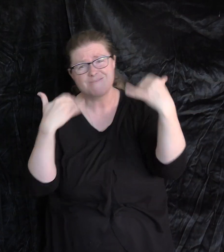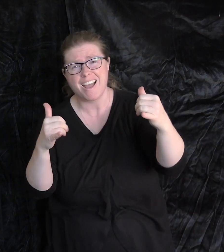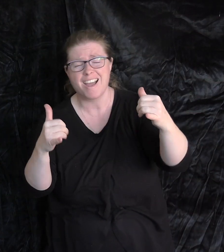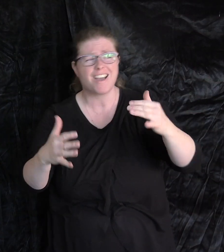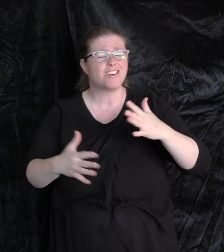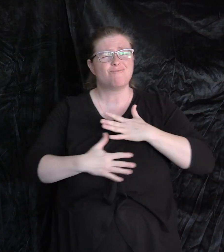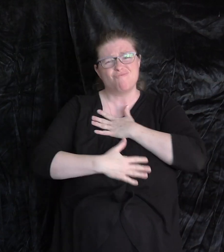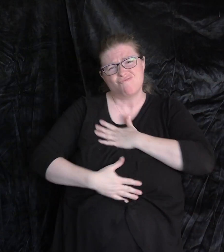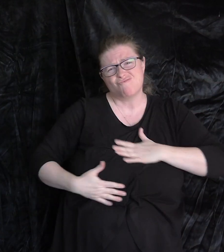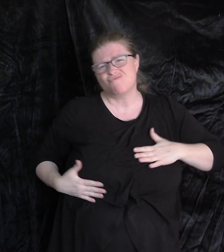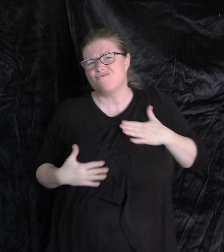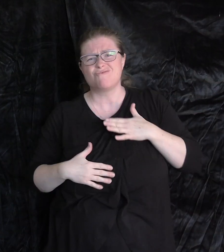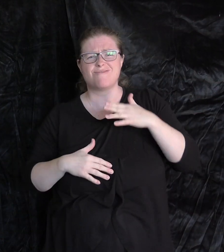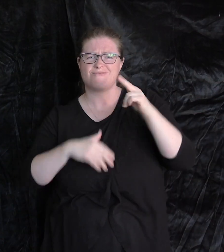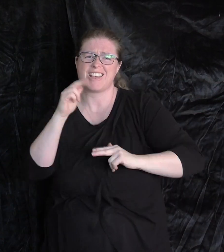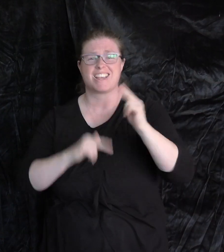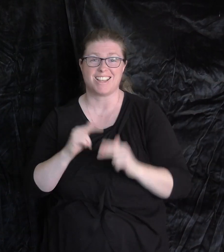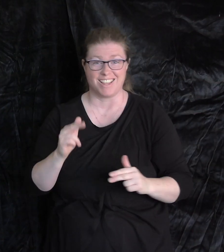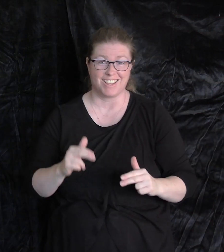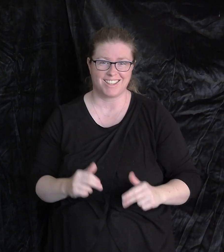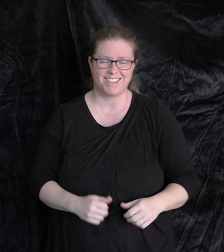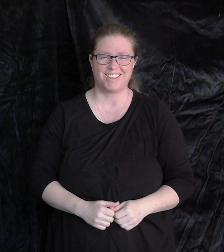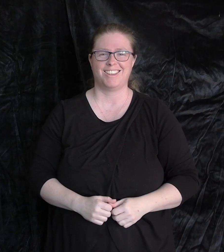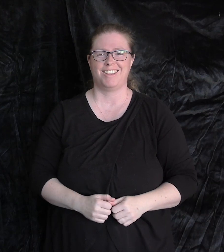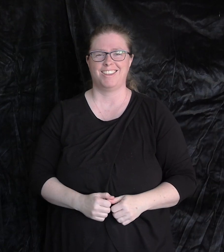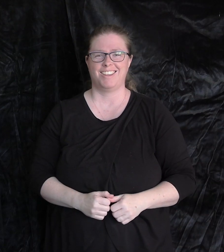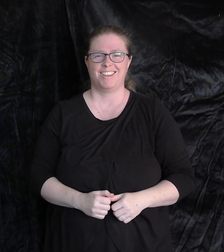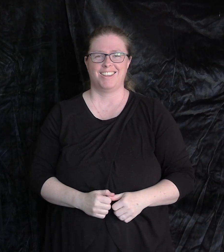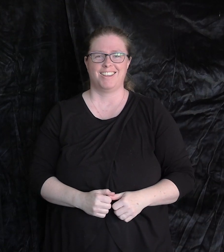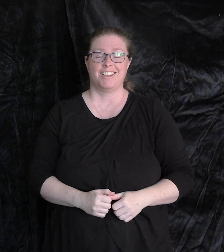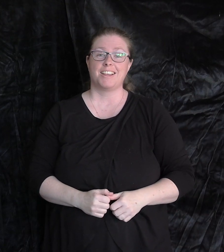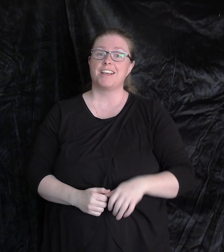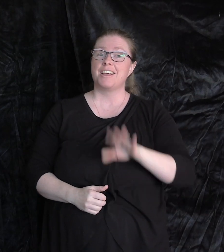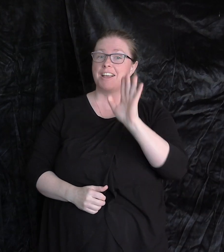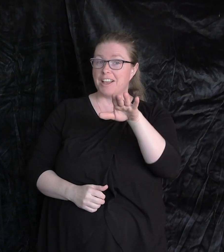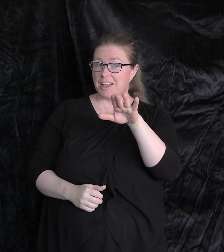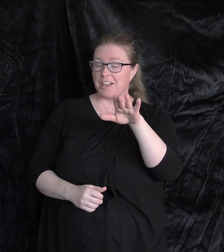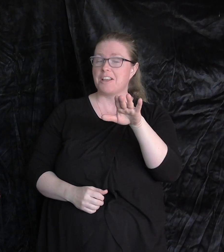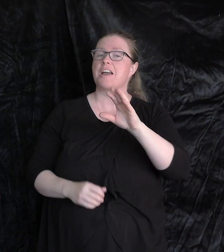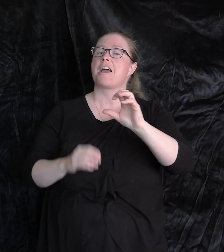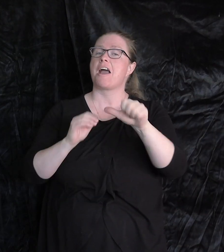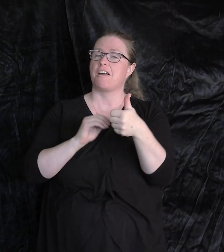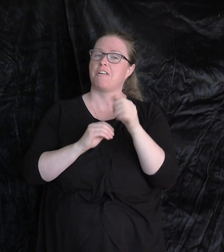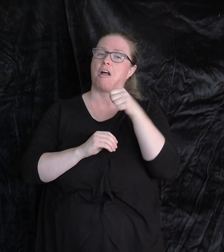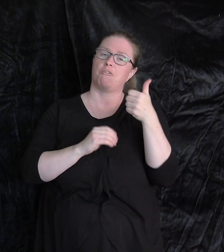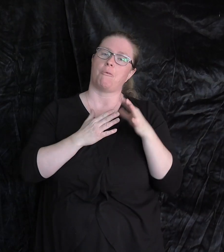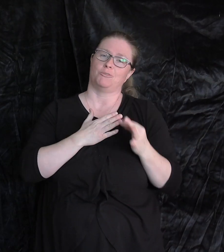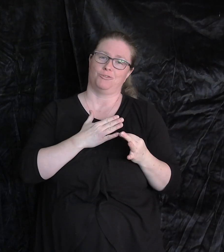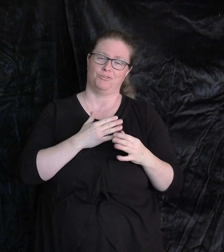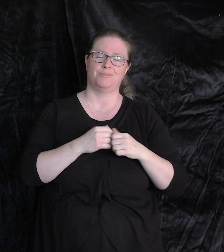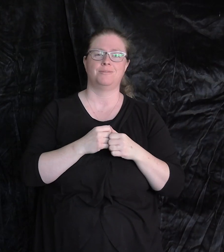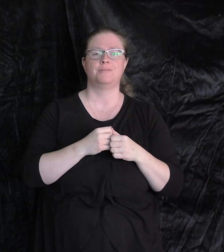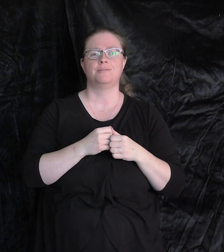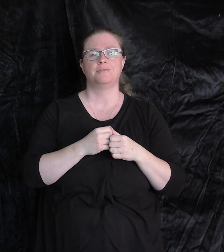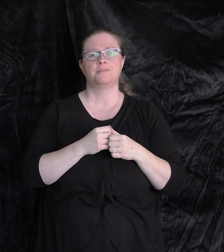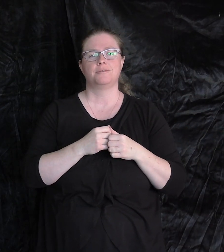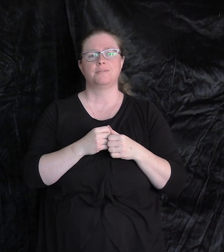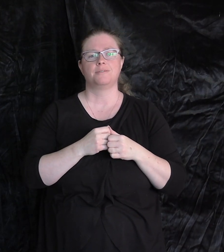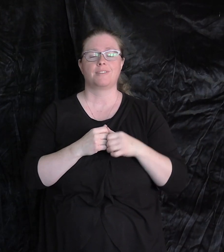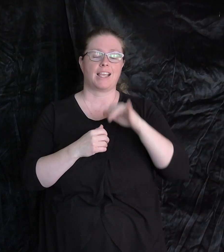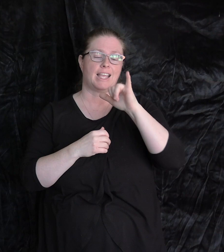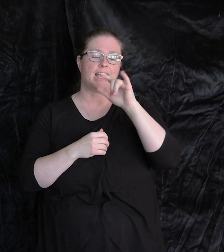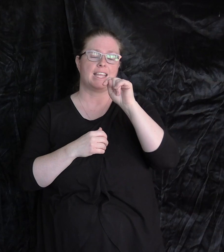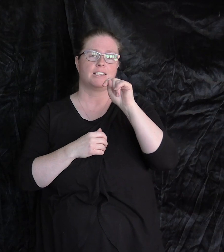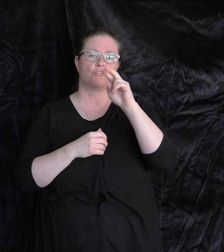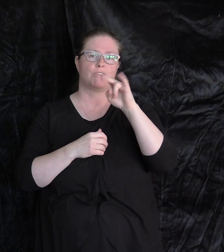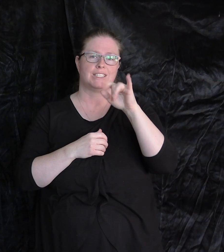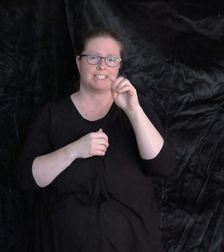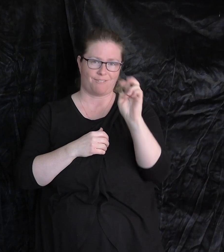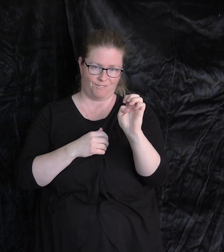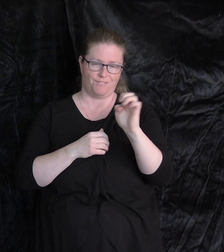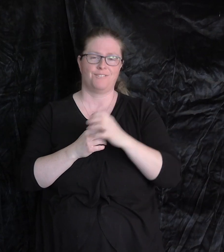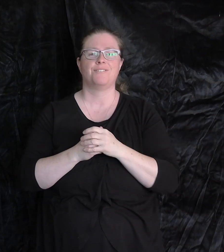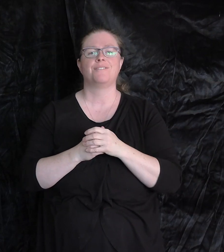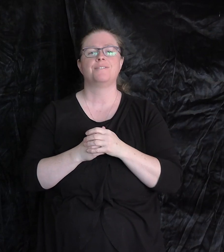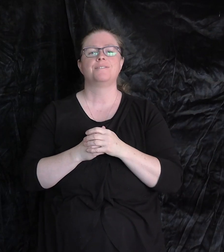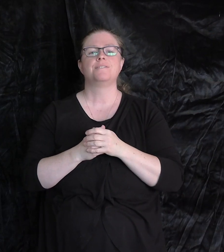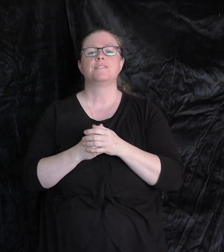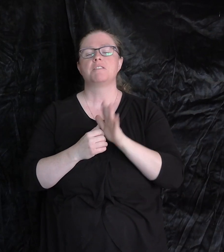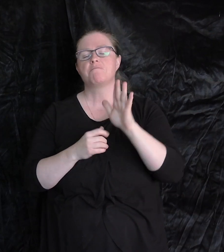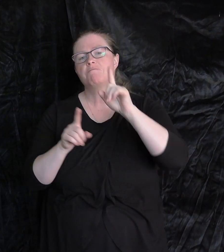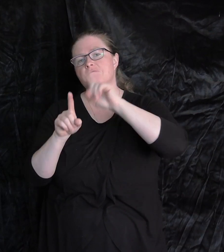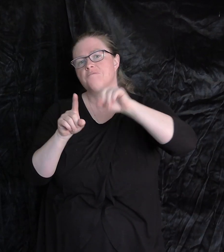Five. Couple of optional variations. Iterative improvisation. Record several improvisations